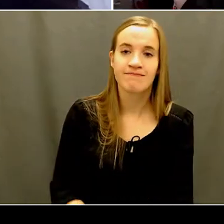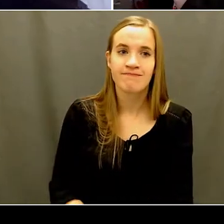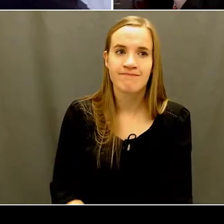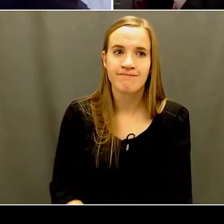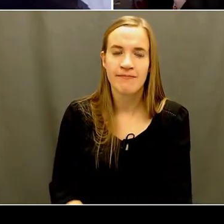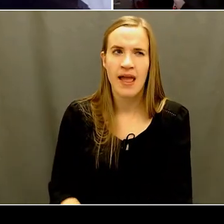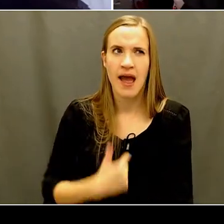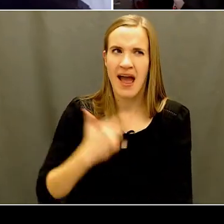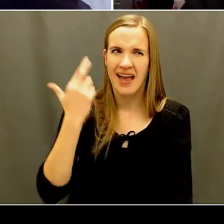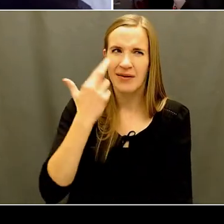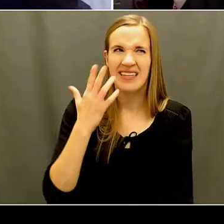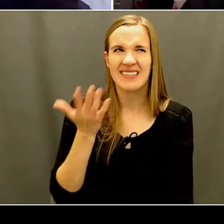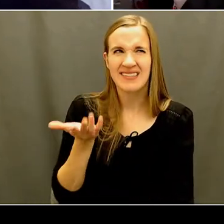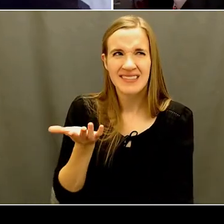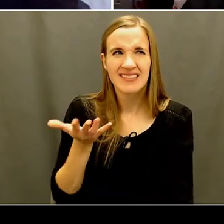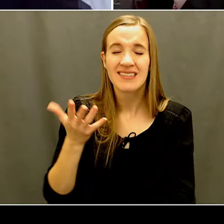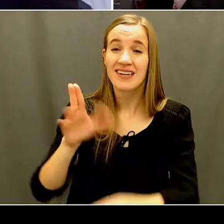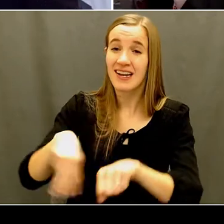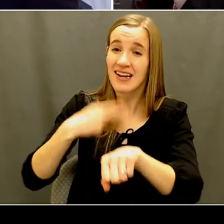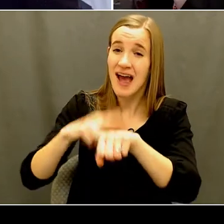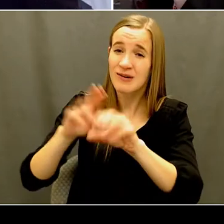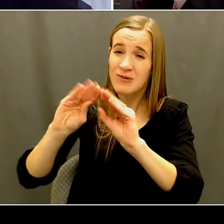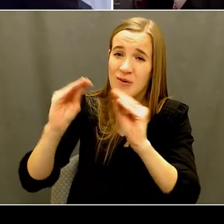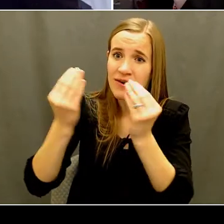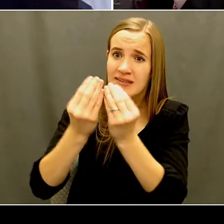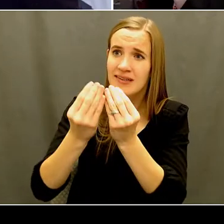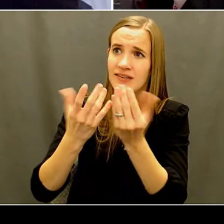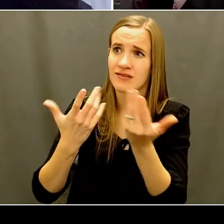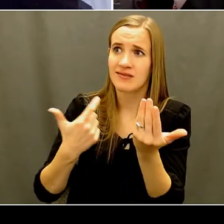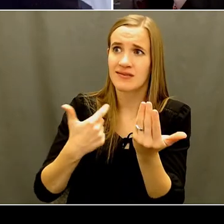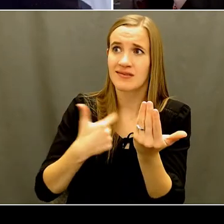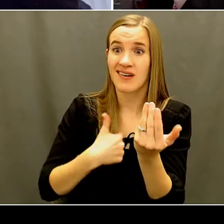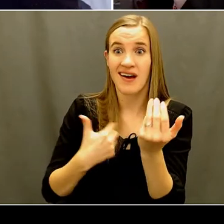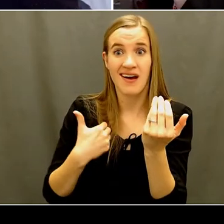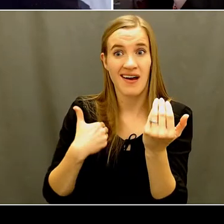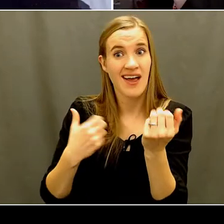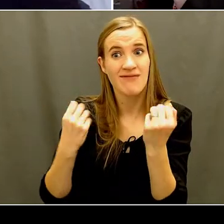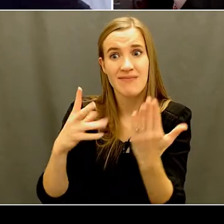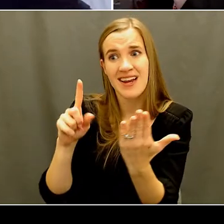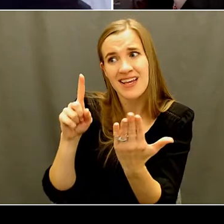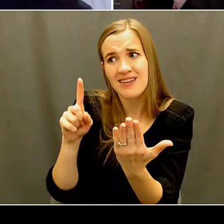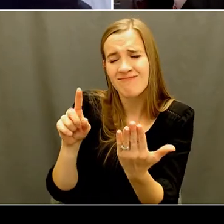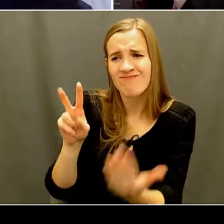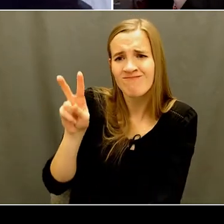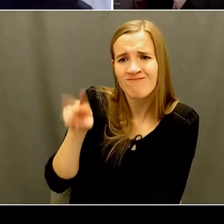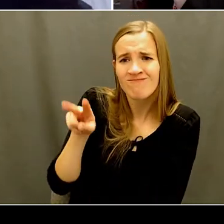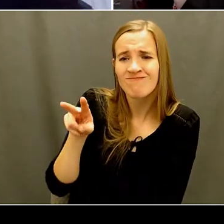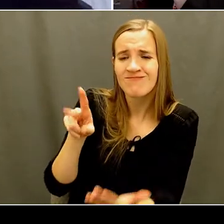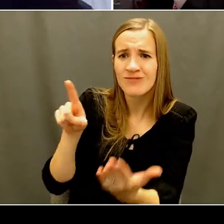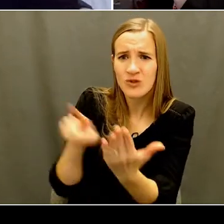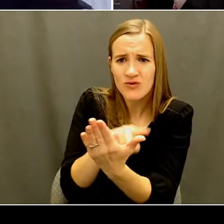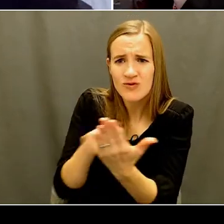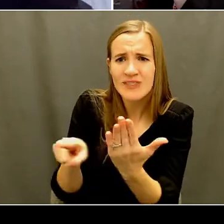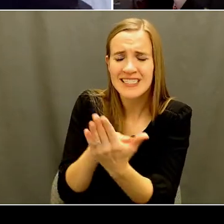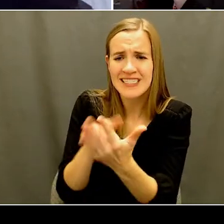or I could choose to, to try to address this critiques myself and to make it